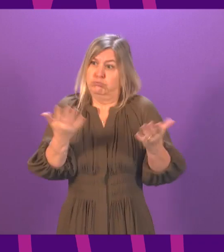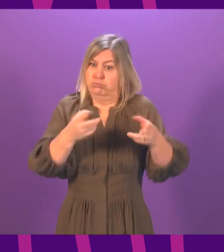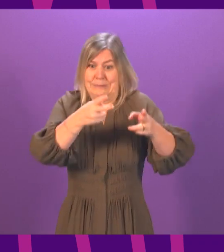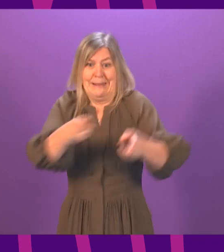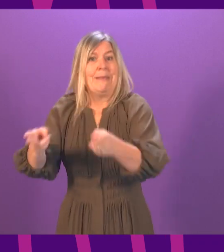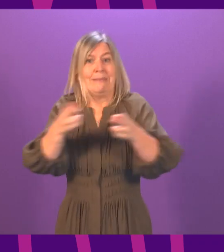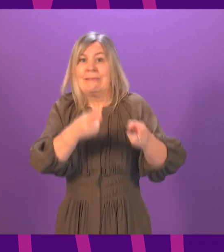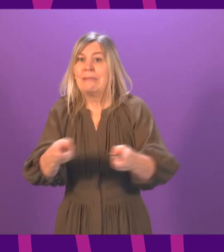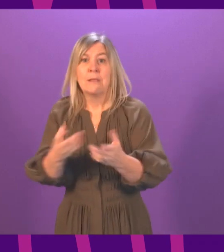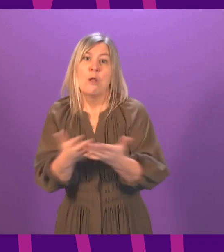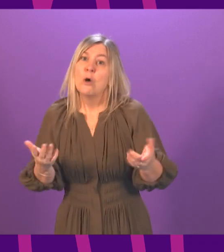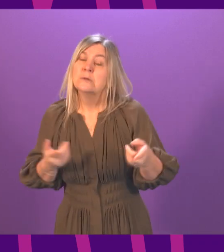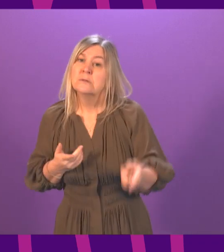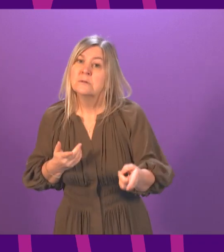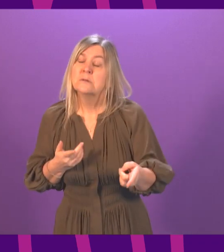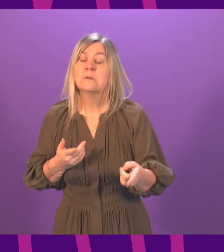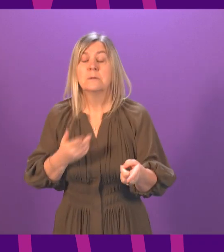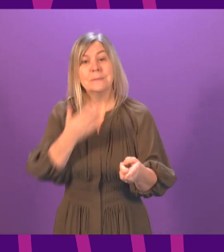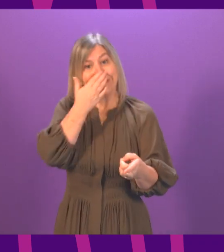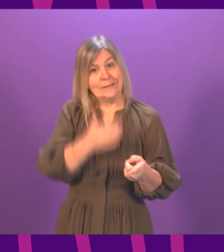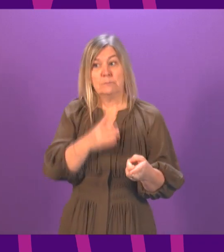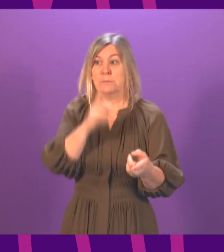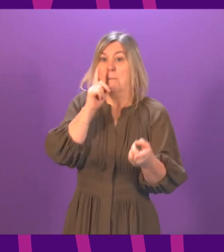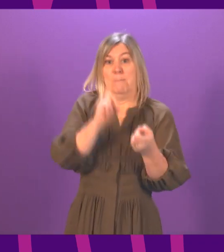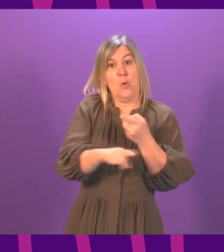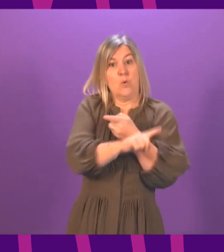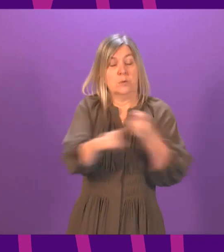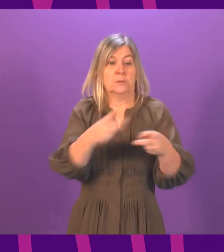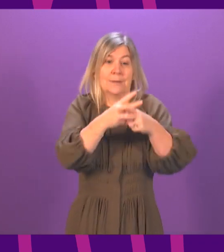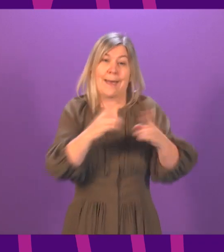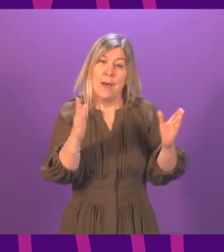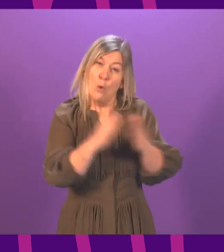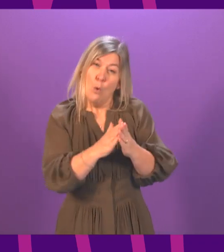We have now almost completed vaccination in care homes—around 95 per cent have been done, and there